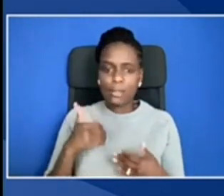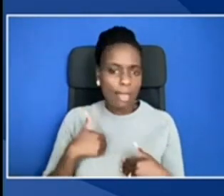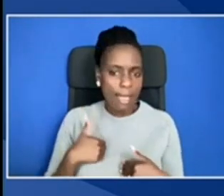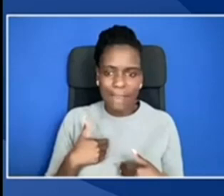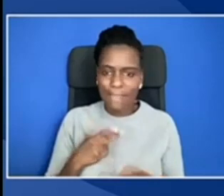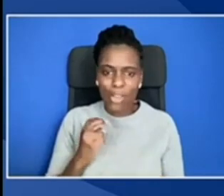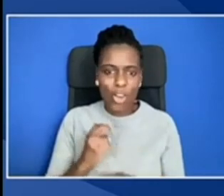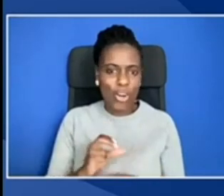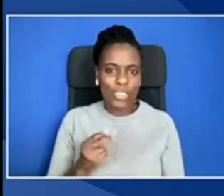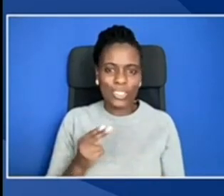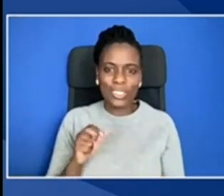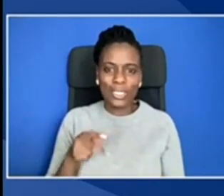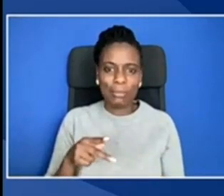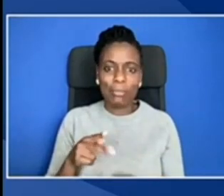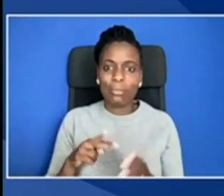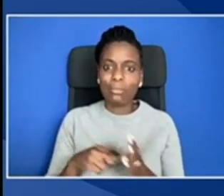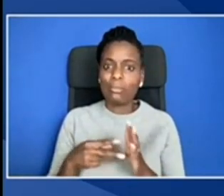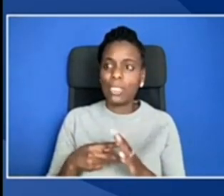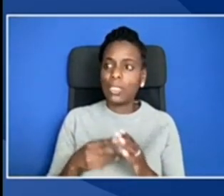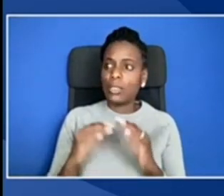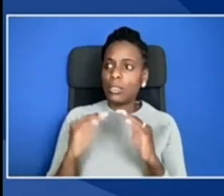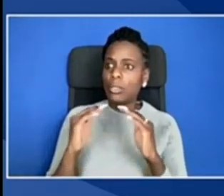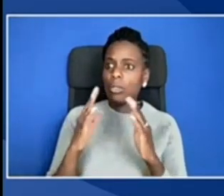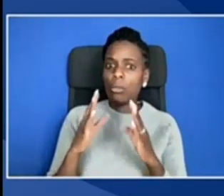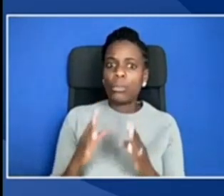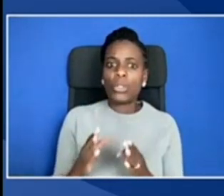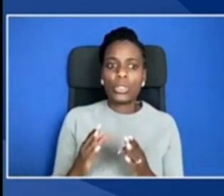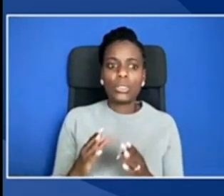at this 225%, a person making $15 and 20-